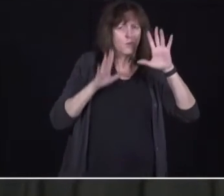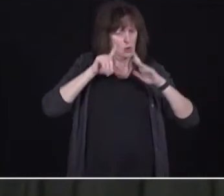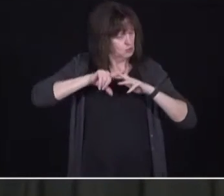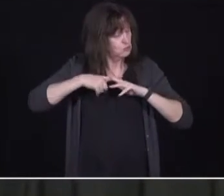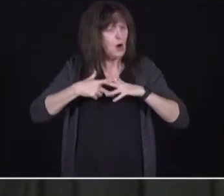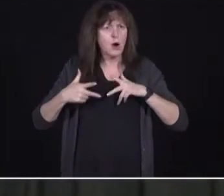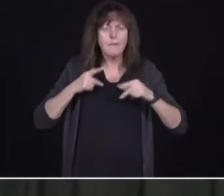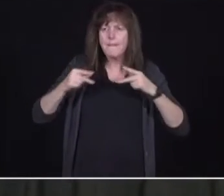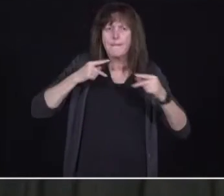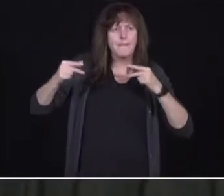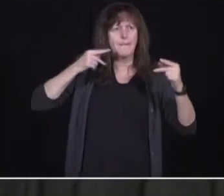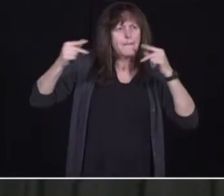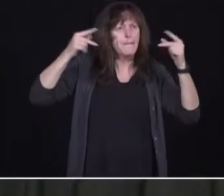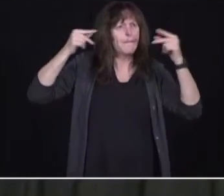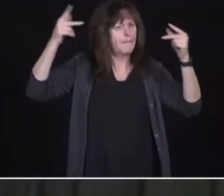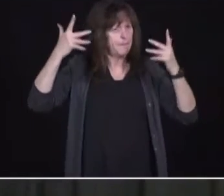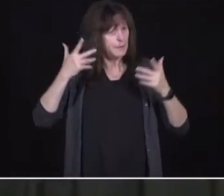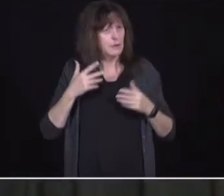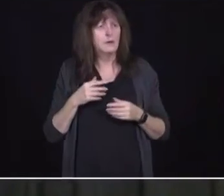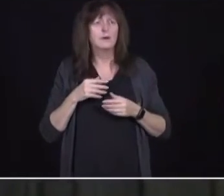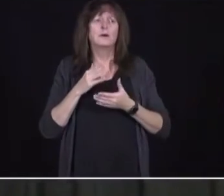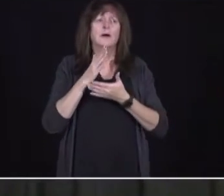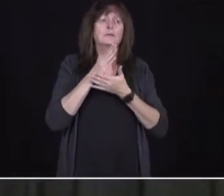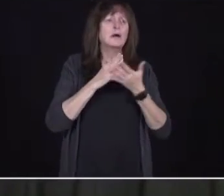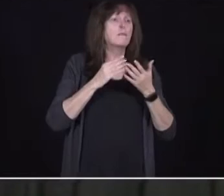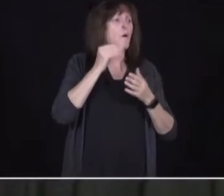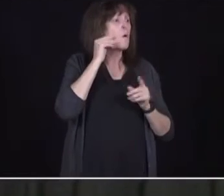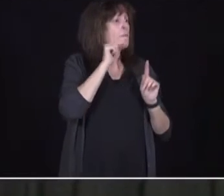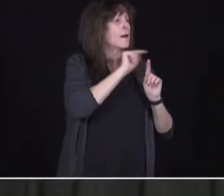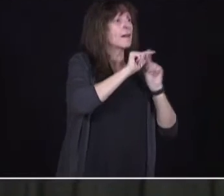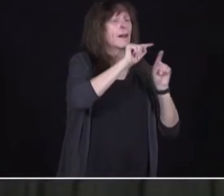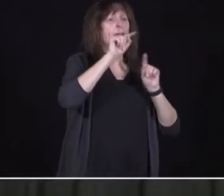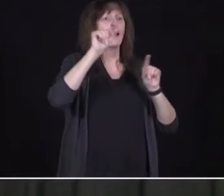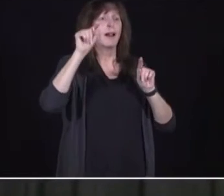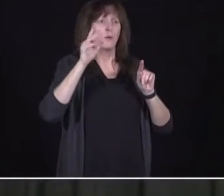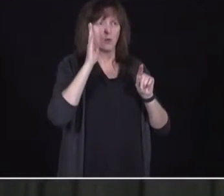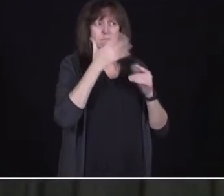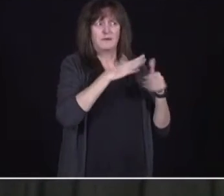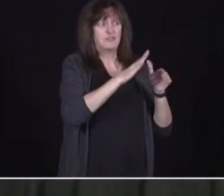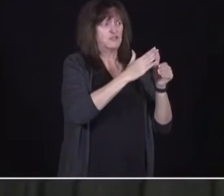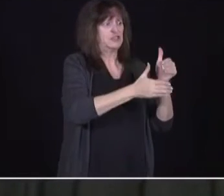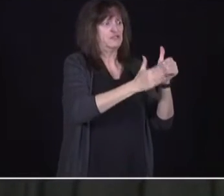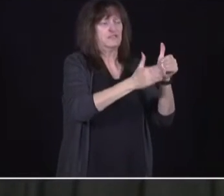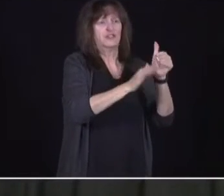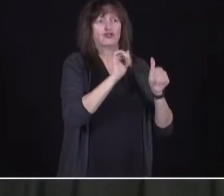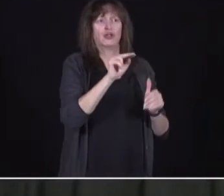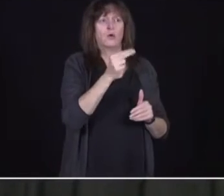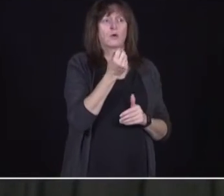We are 75% from completing that mission. Some regions will be completed by the 12 of the January and